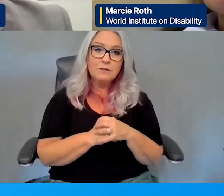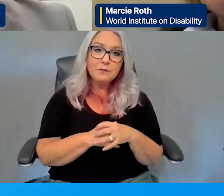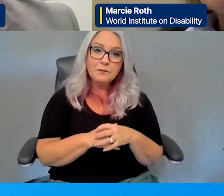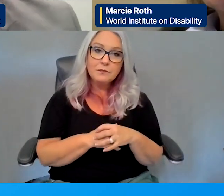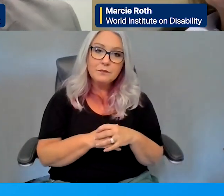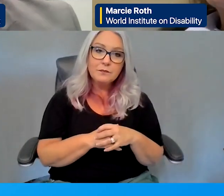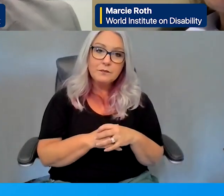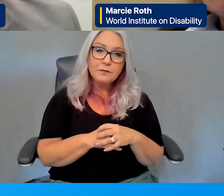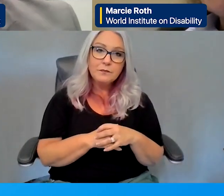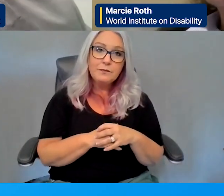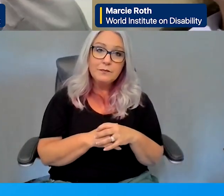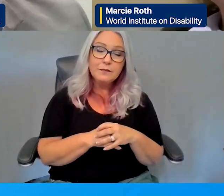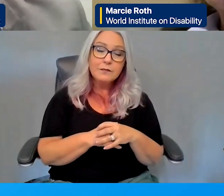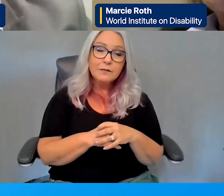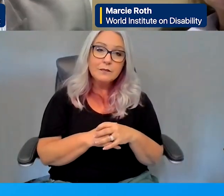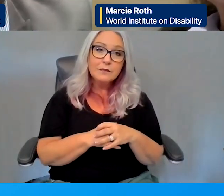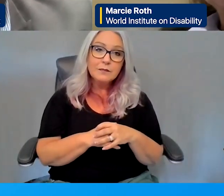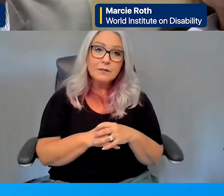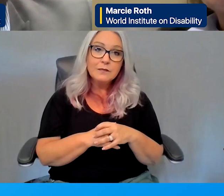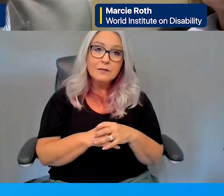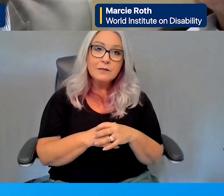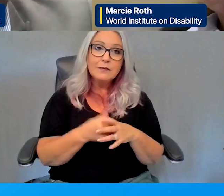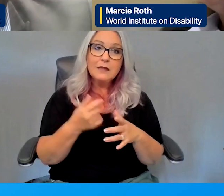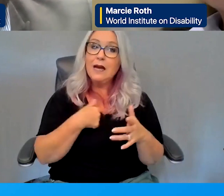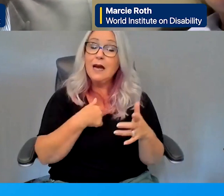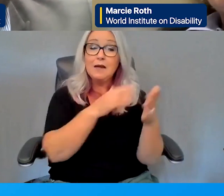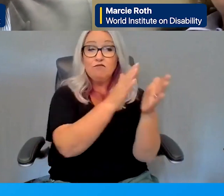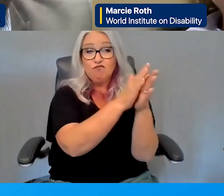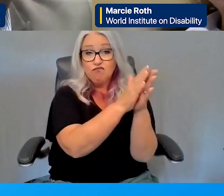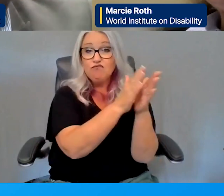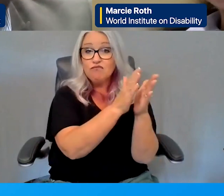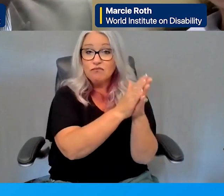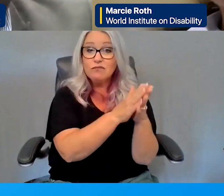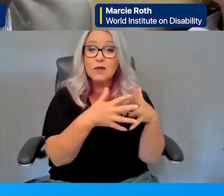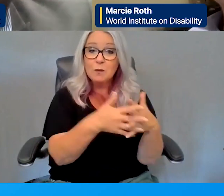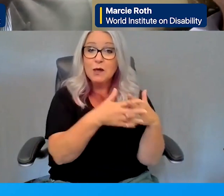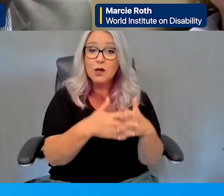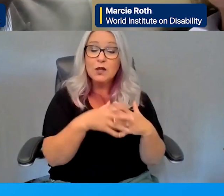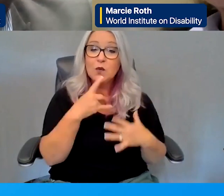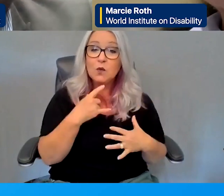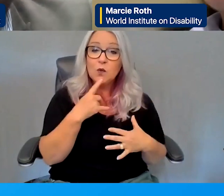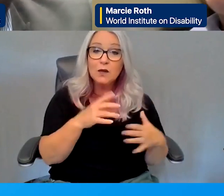applaud the work of the American Red Cross because Heaven knows